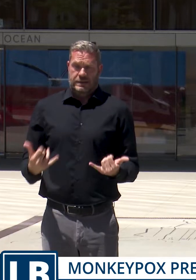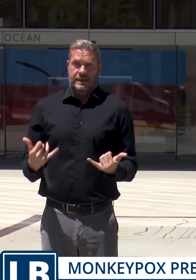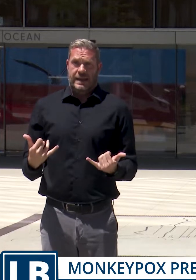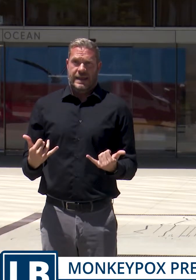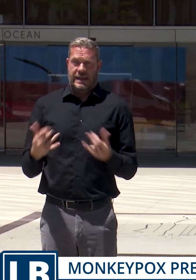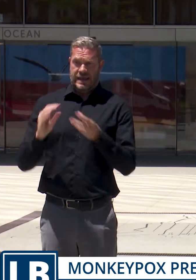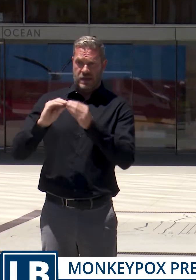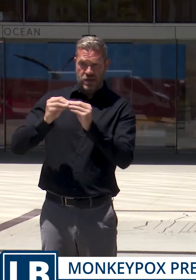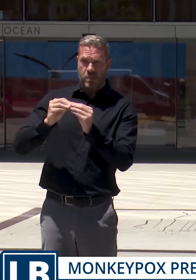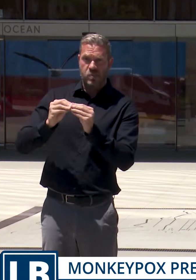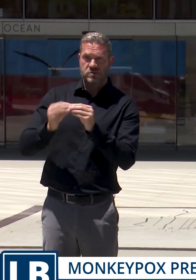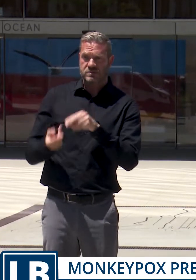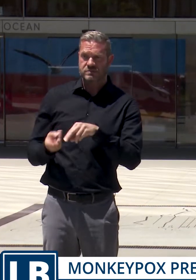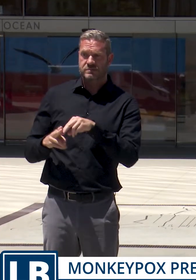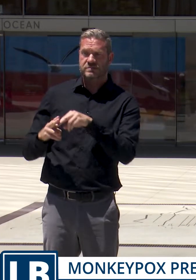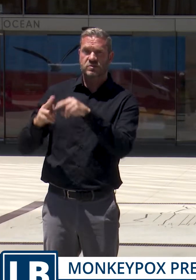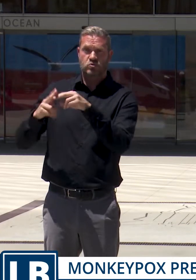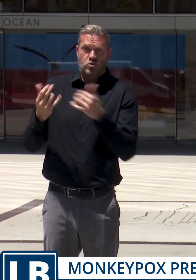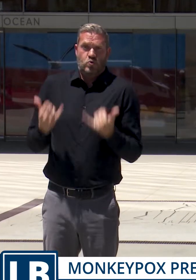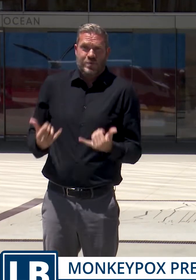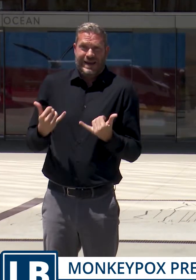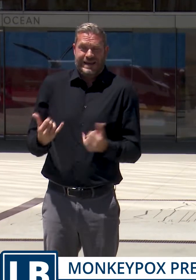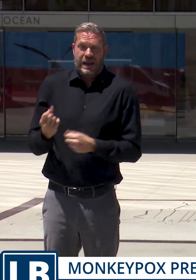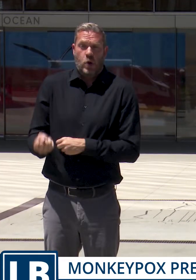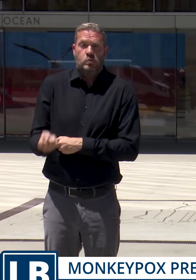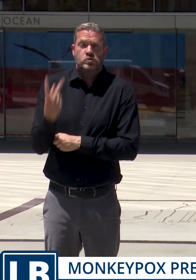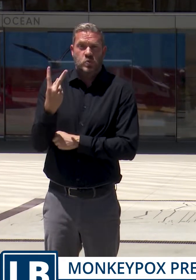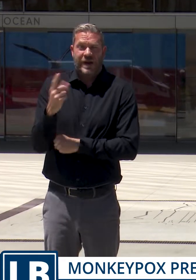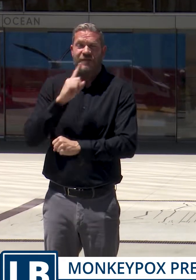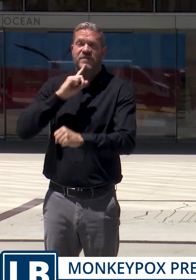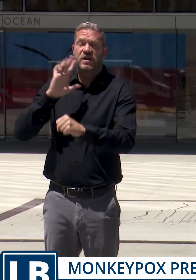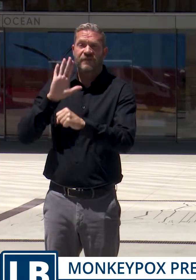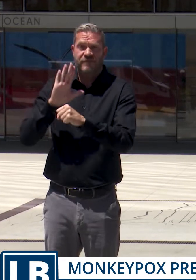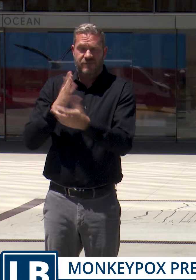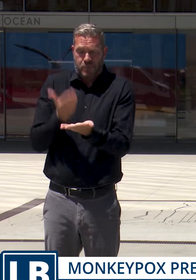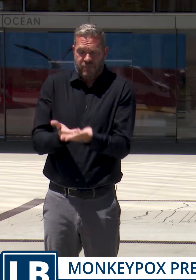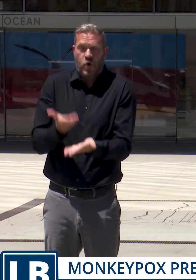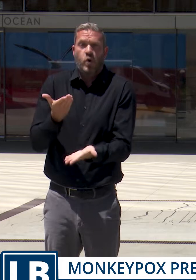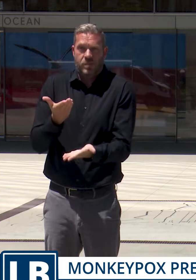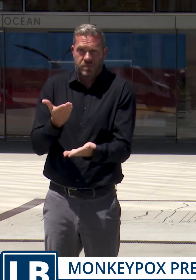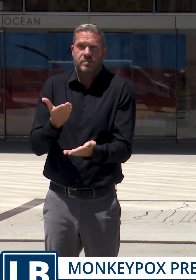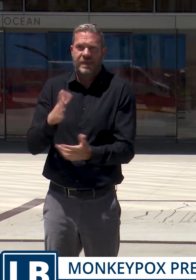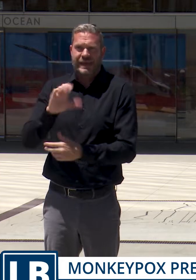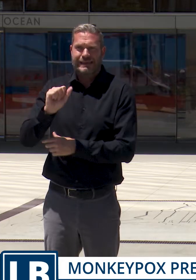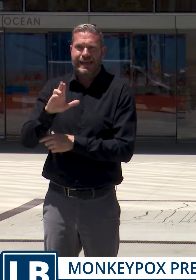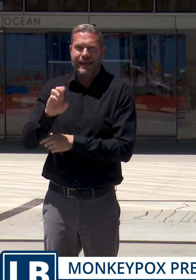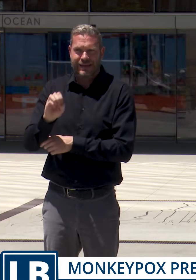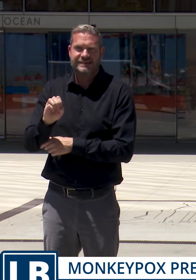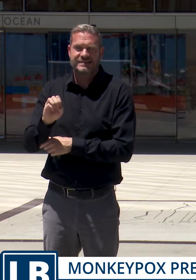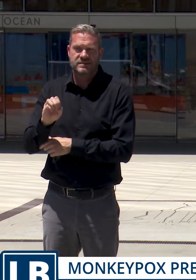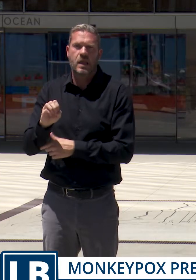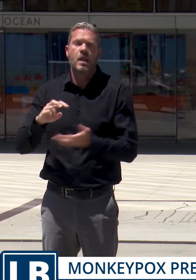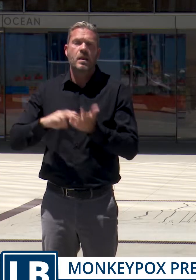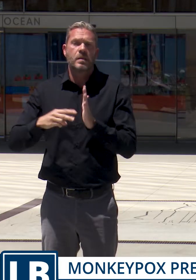every day we have 12 confirmed cases of monkey pox these of course are presumptive cases we believe